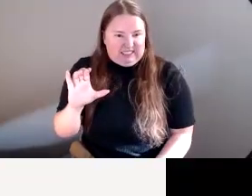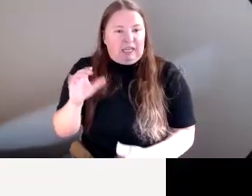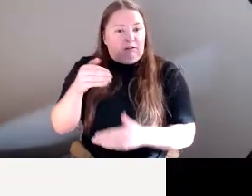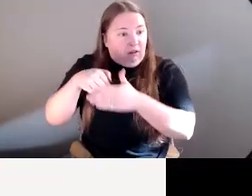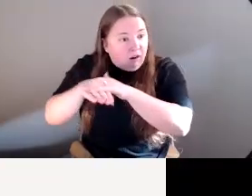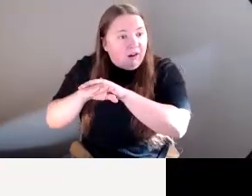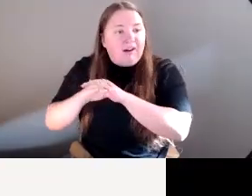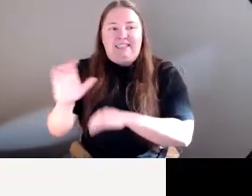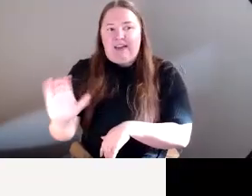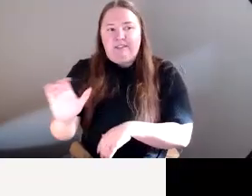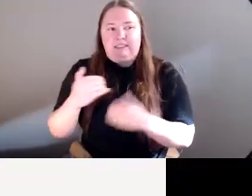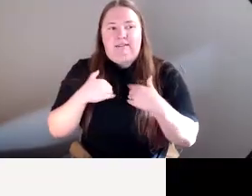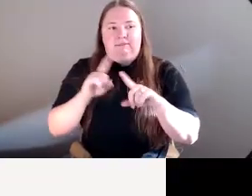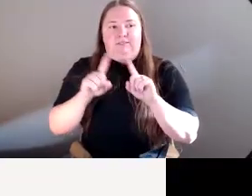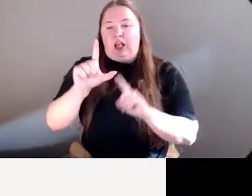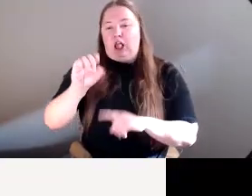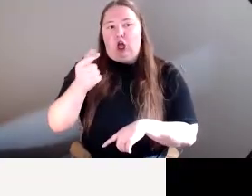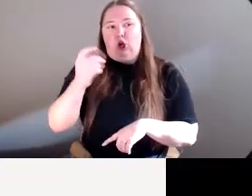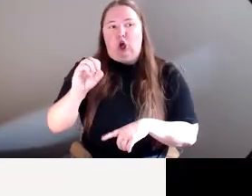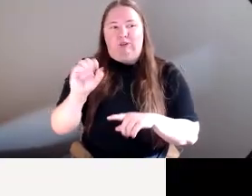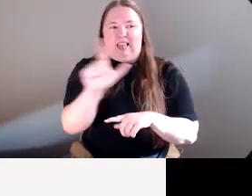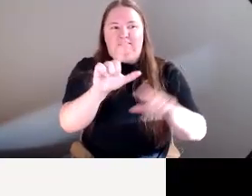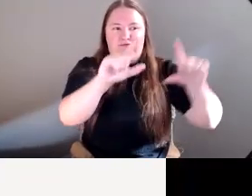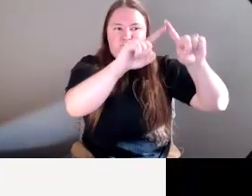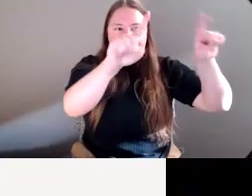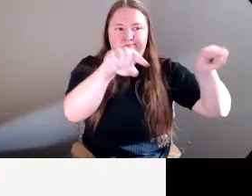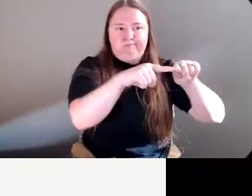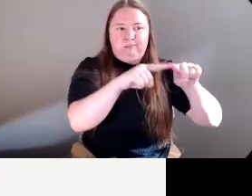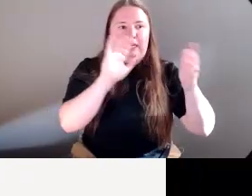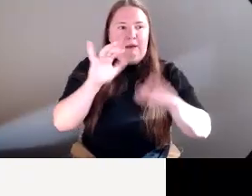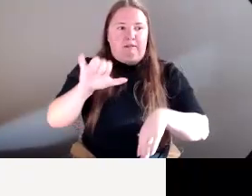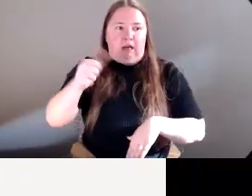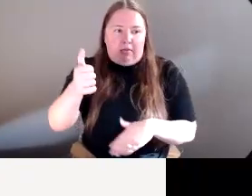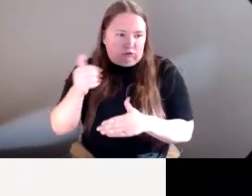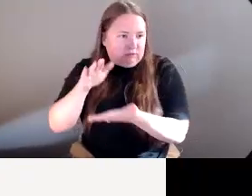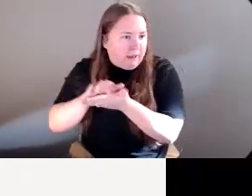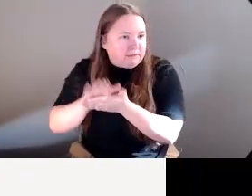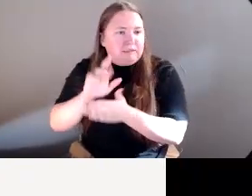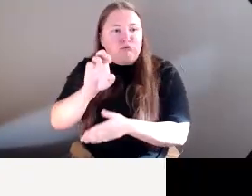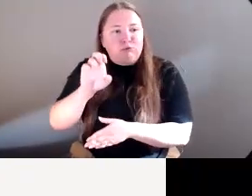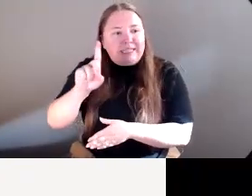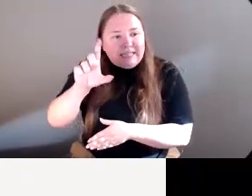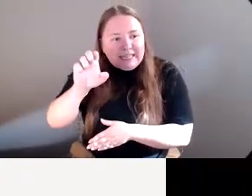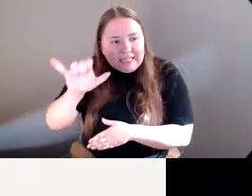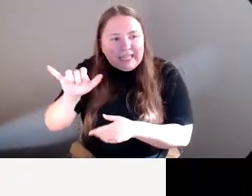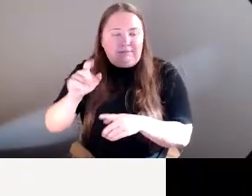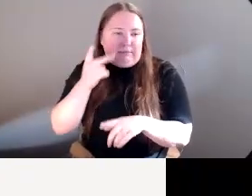It has a different logo in the upper left corner. Versus when you log in to Reedley College, you'll see the Reedley College,